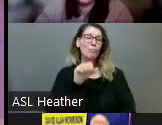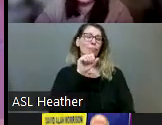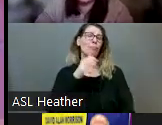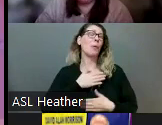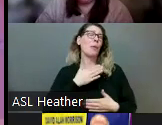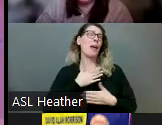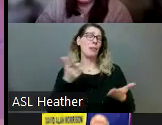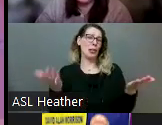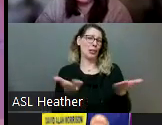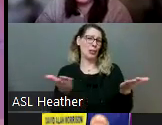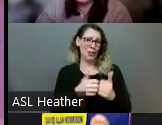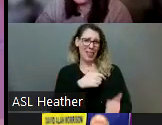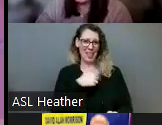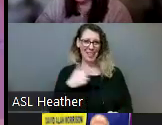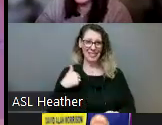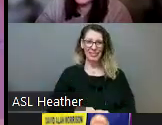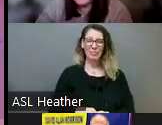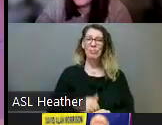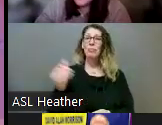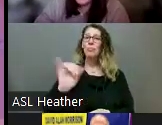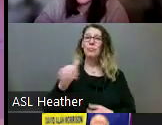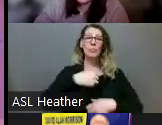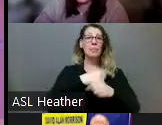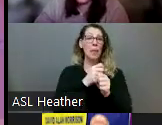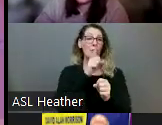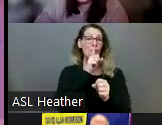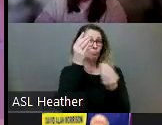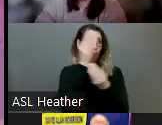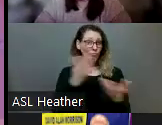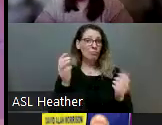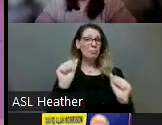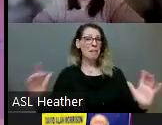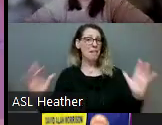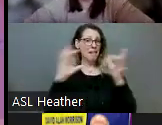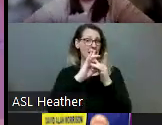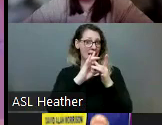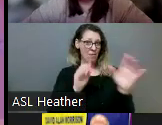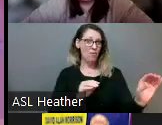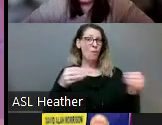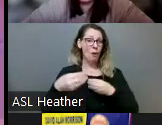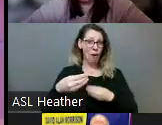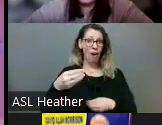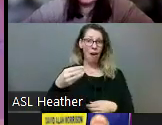us. Also want to make sure people know that they can connect with our Office of Native Education,